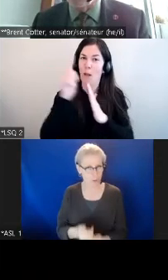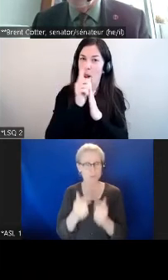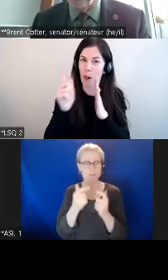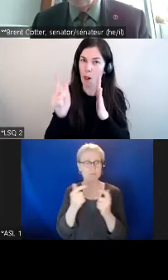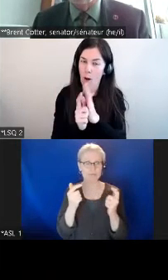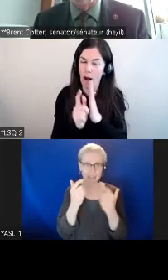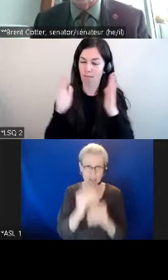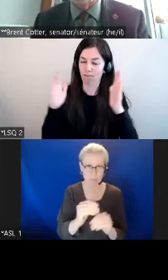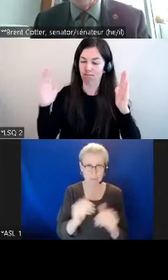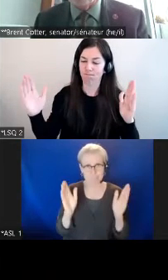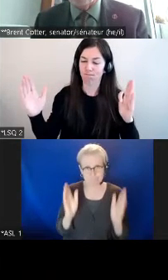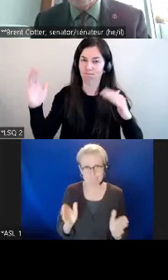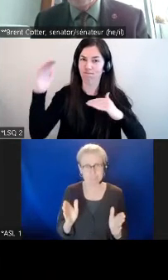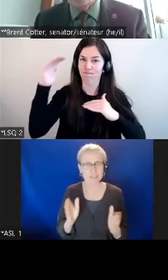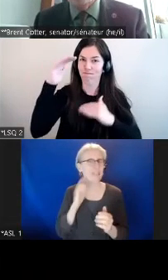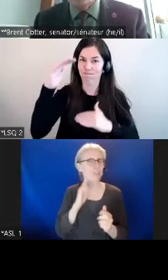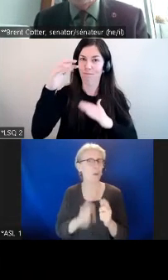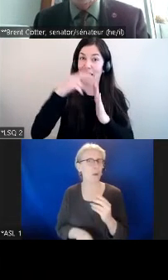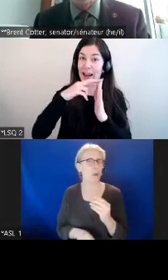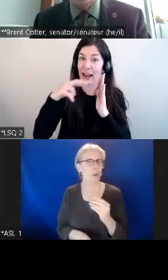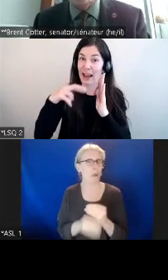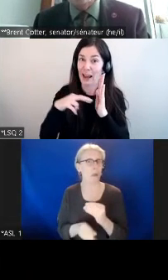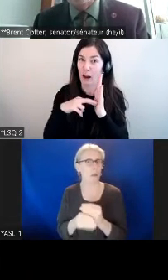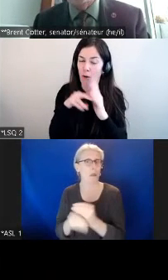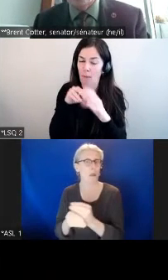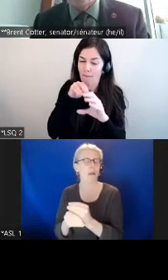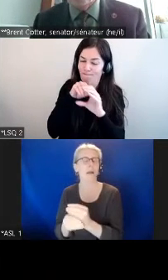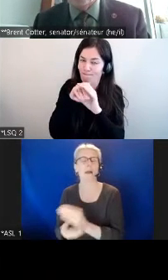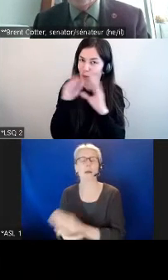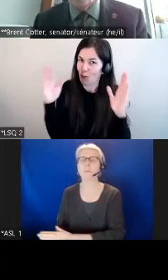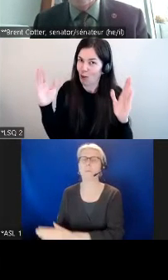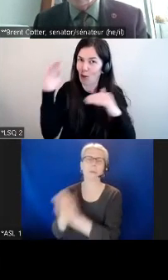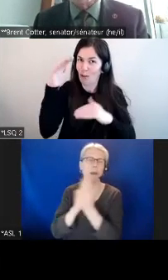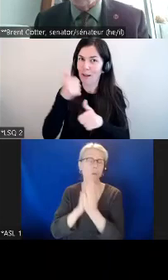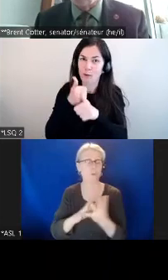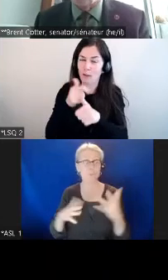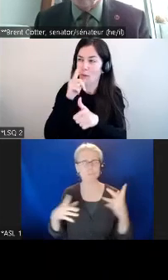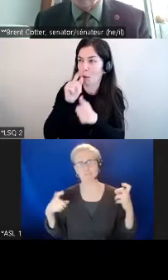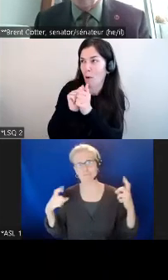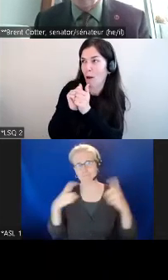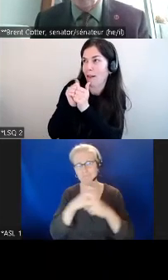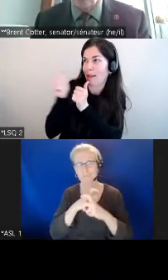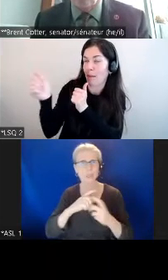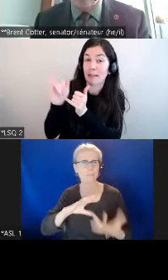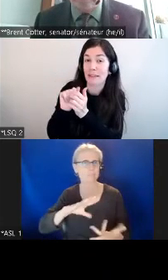YOU GET IN TROUBLE. OTHERWISE IT'S ACTUALLY IN THE LINGO OF ADMINISTRATIVE LAW, CONTRARY TO LAW.